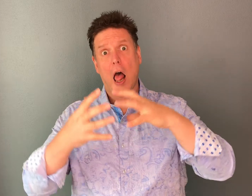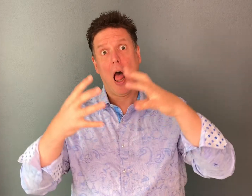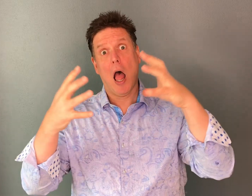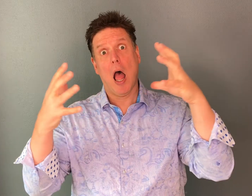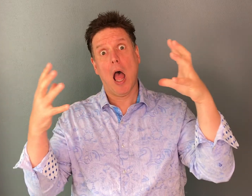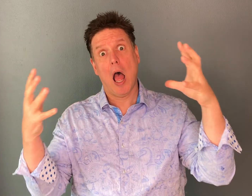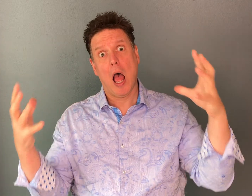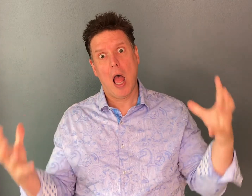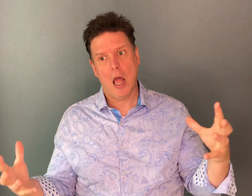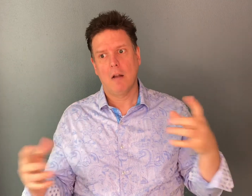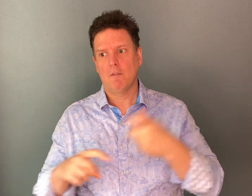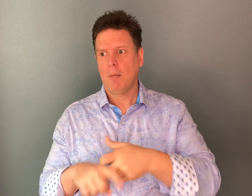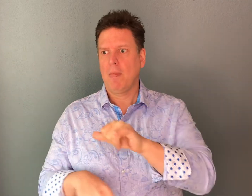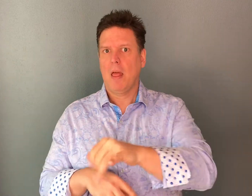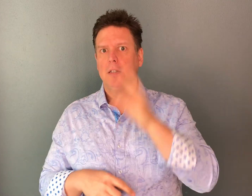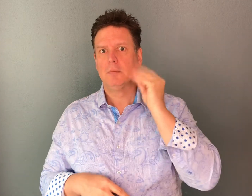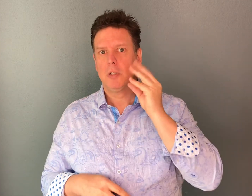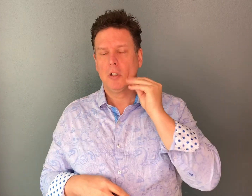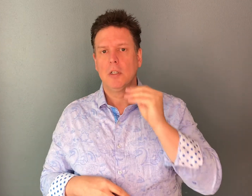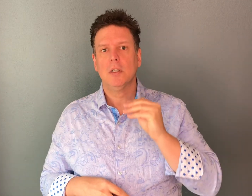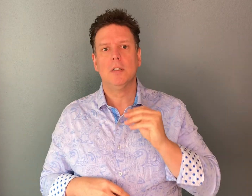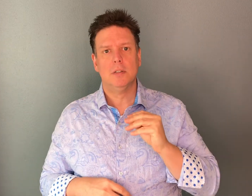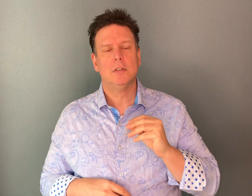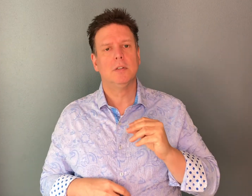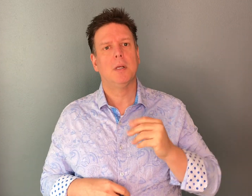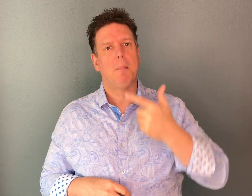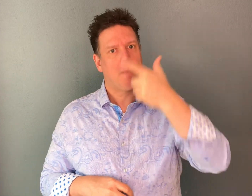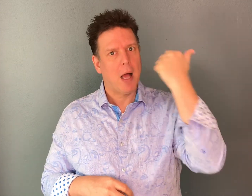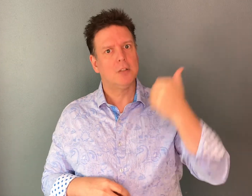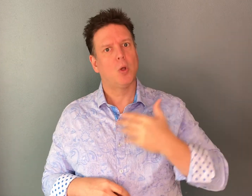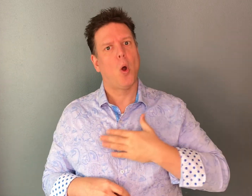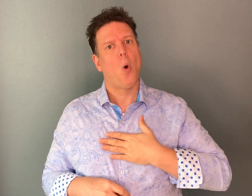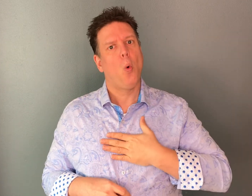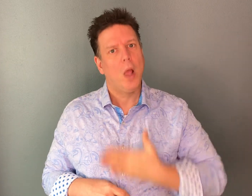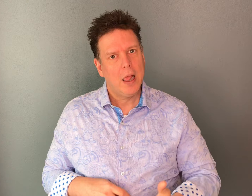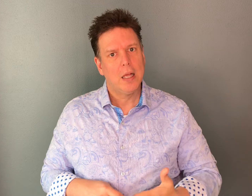that experience I certainly learned a lot from that experience because I was